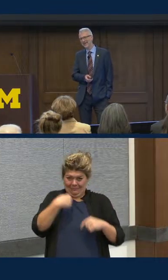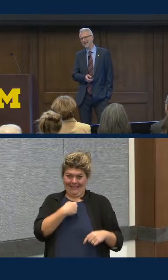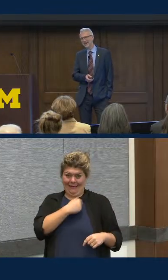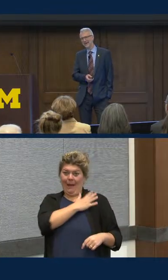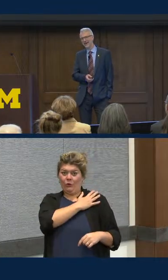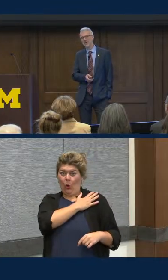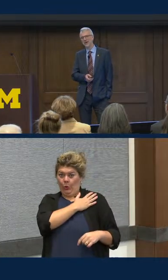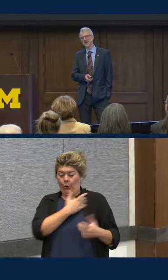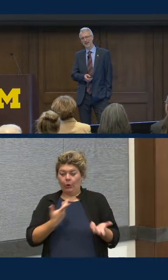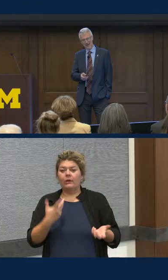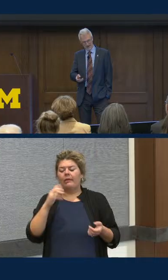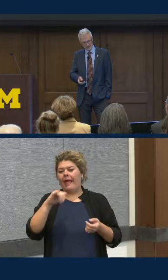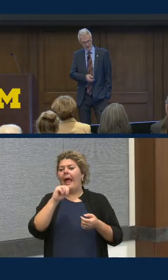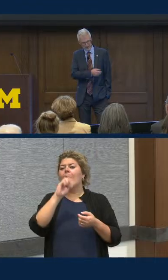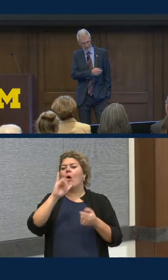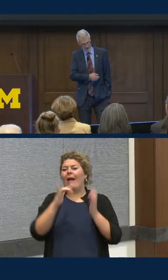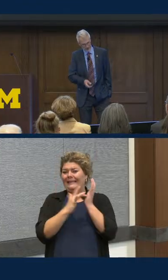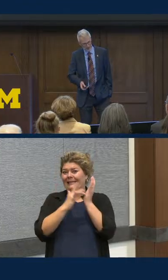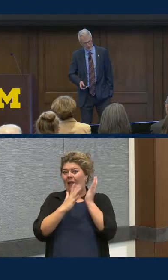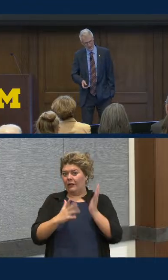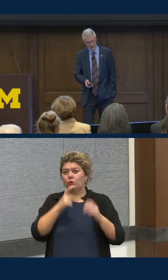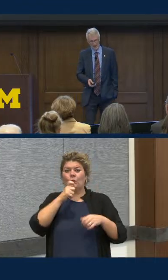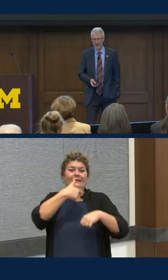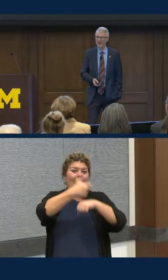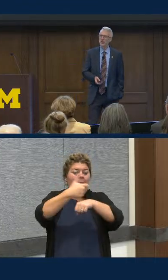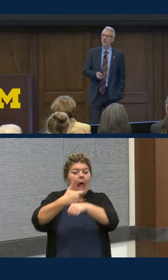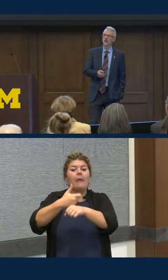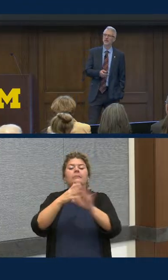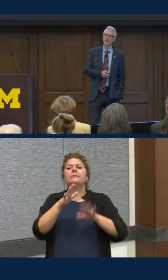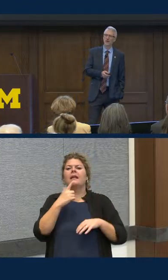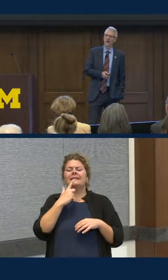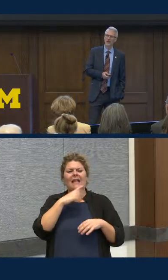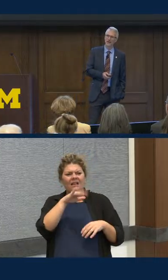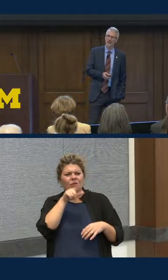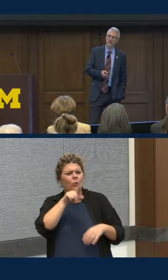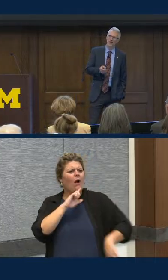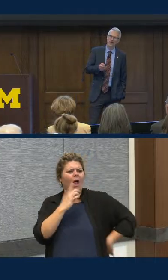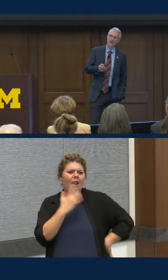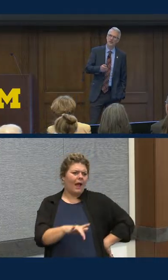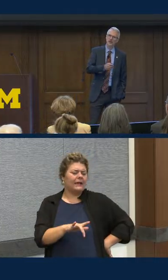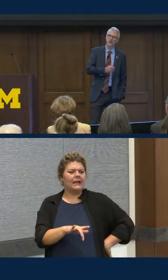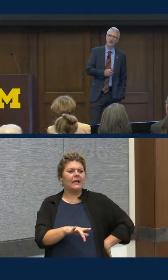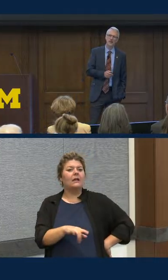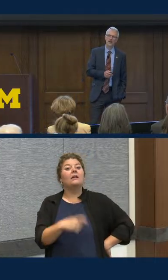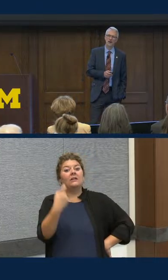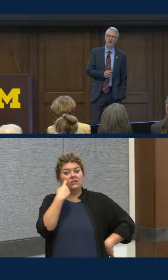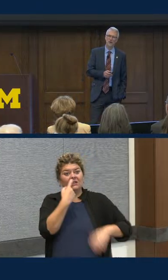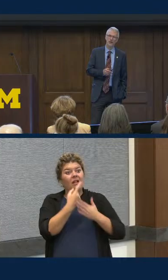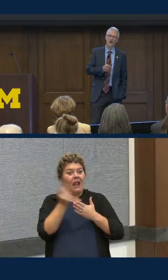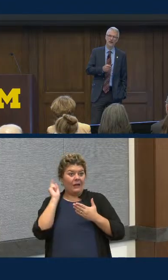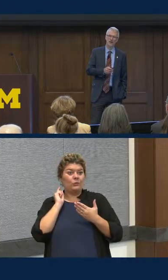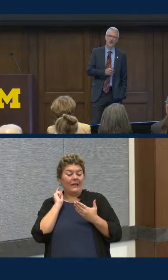technologist who was setting me up in the machine said you are so lucky because just a week ago